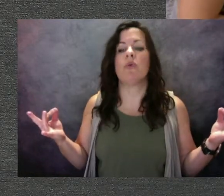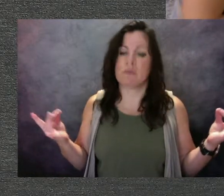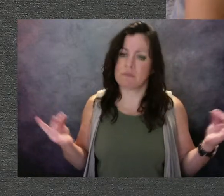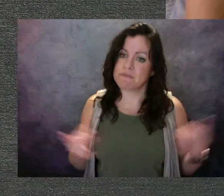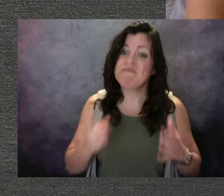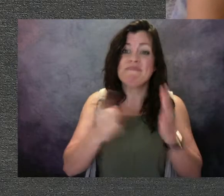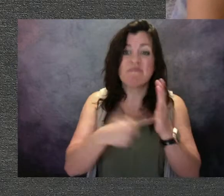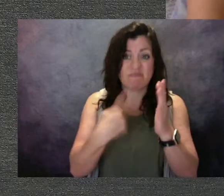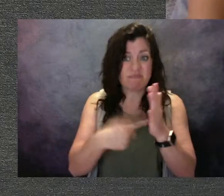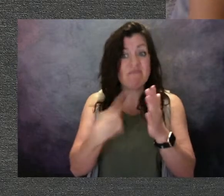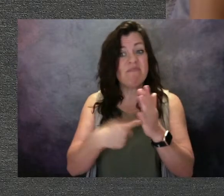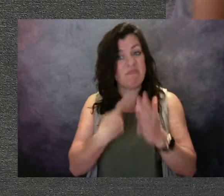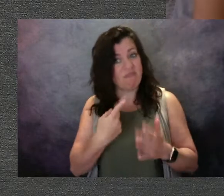and take good care of your friends.